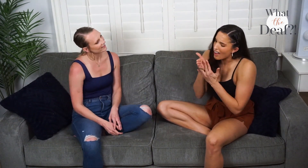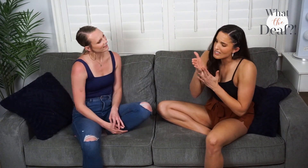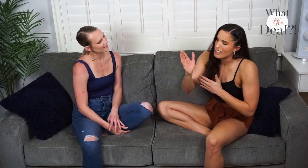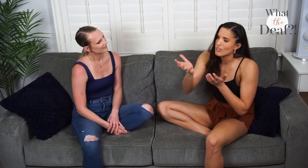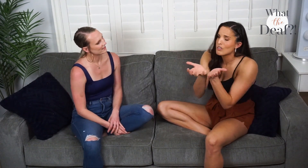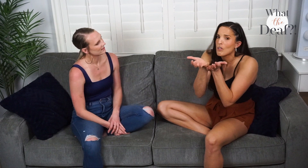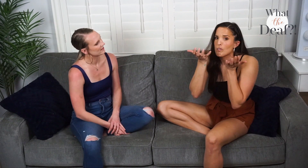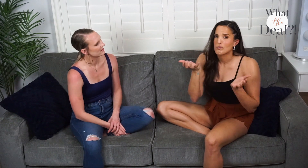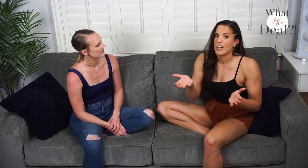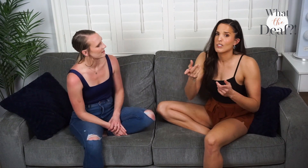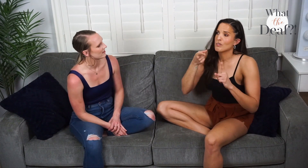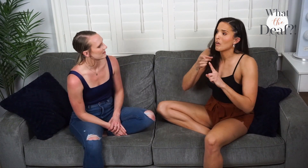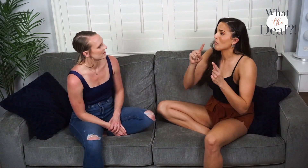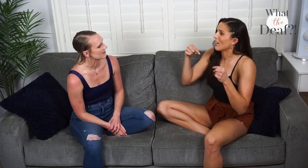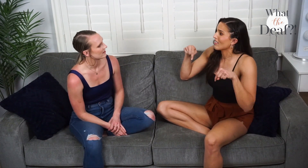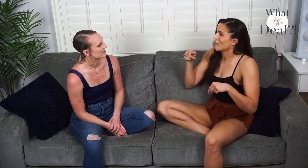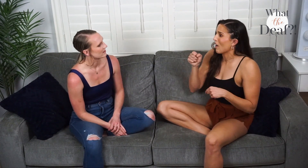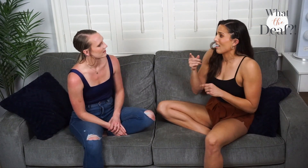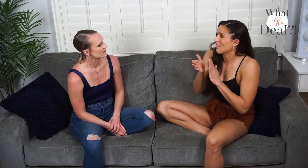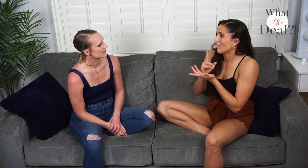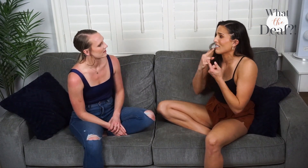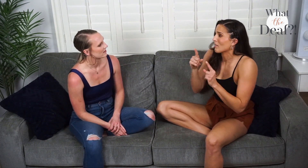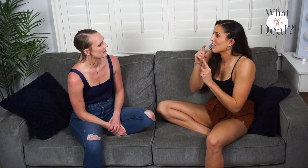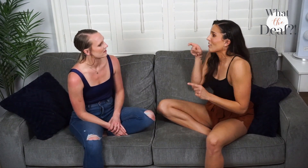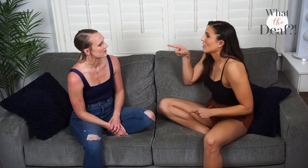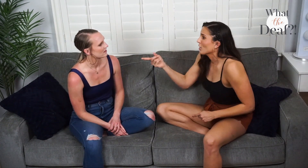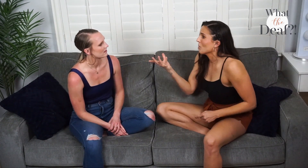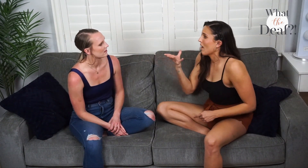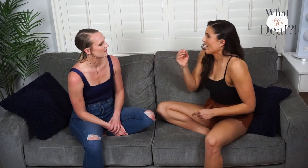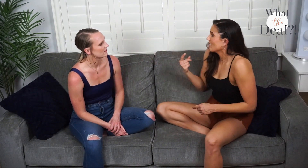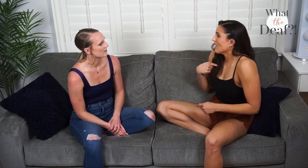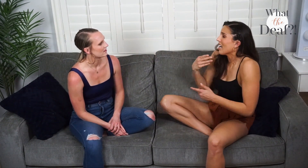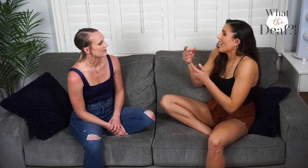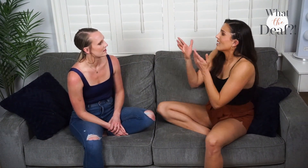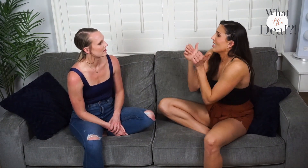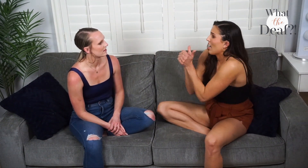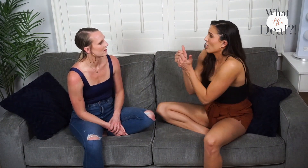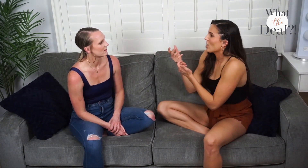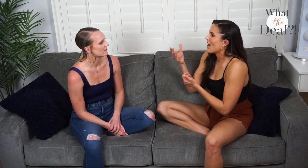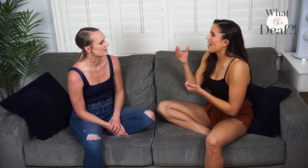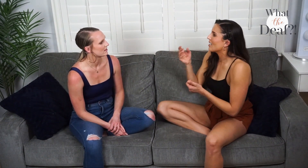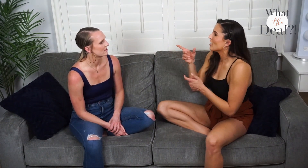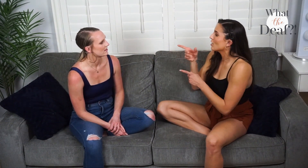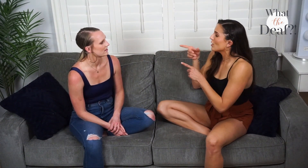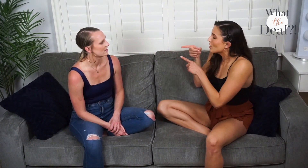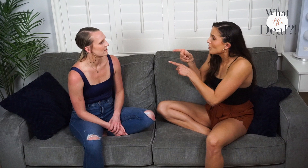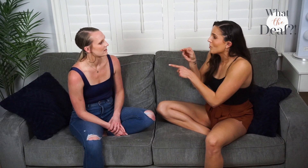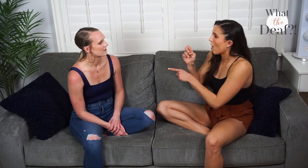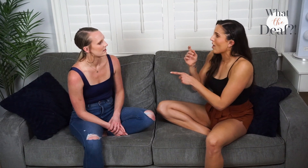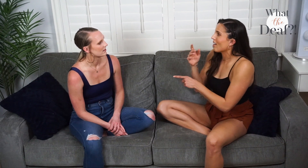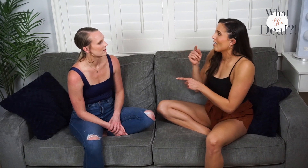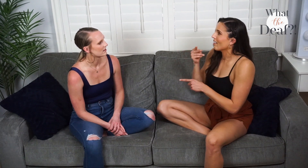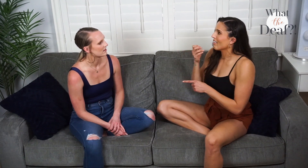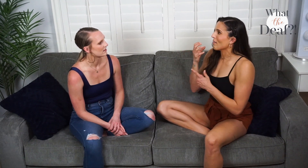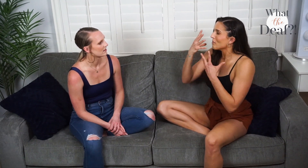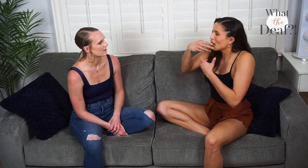We have navigated so much together to the point where this podcast became successful because of you and me and us together.